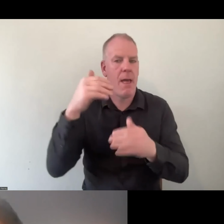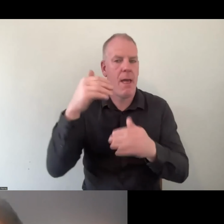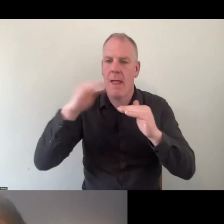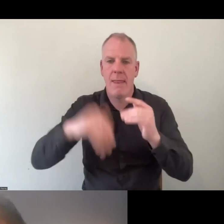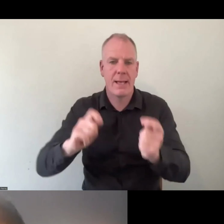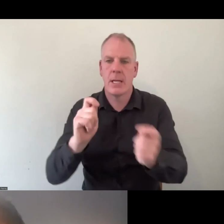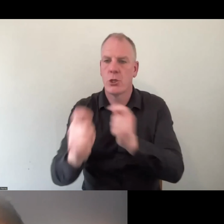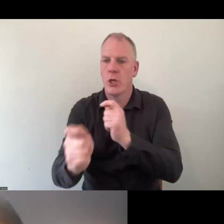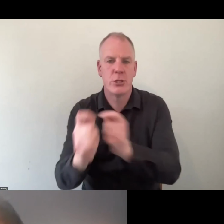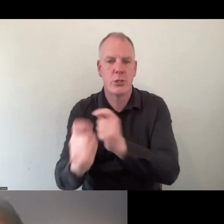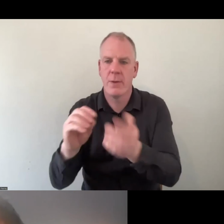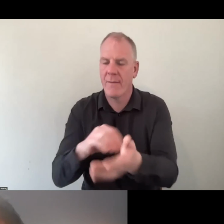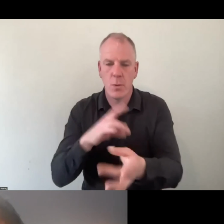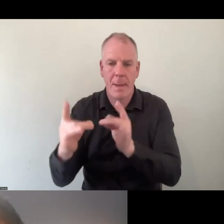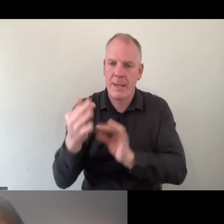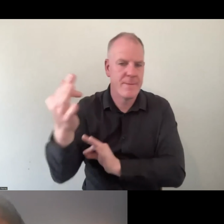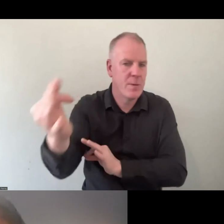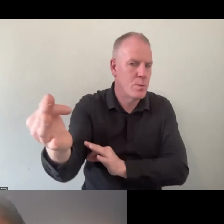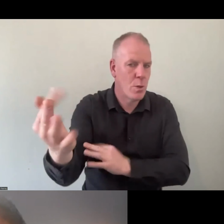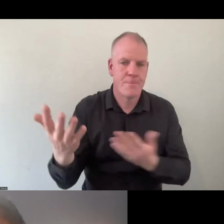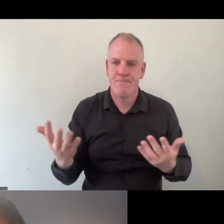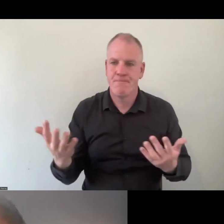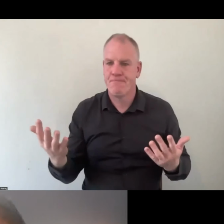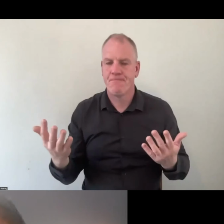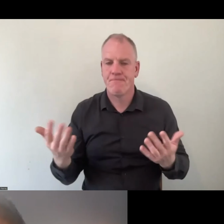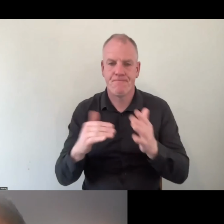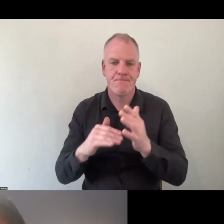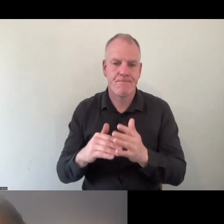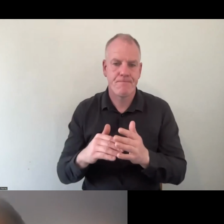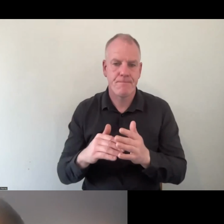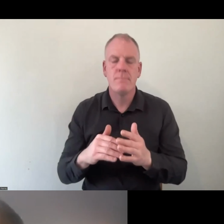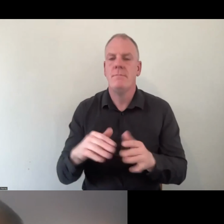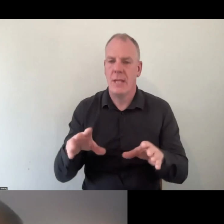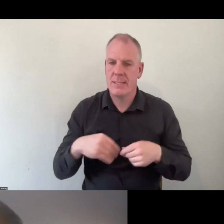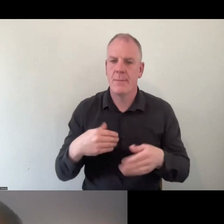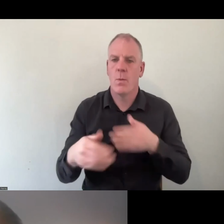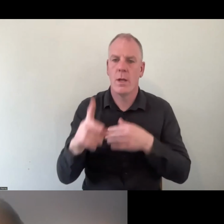so taking what Donal said and your question, Pádraig,